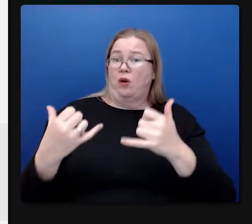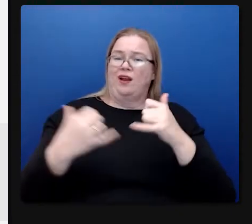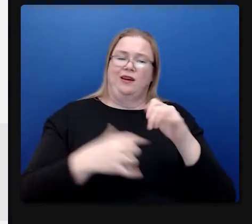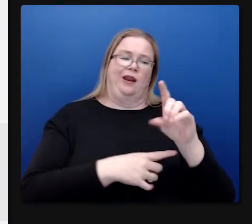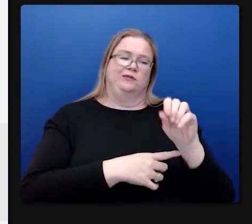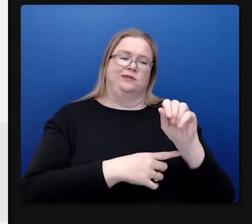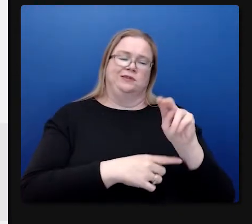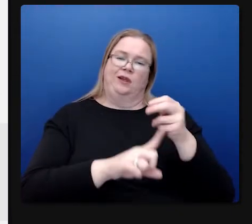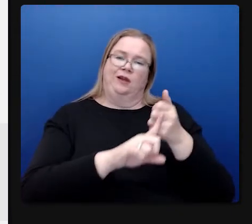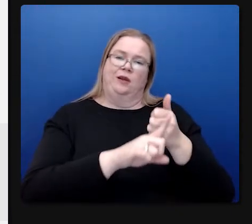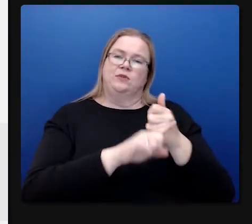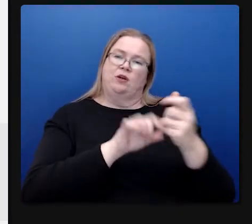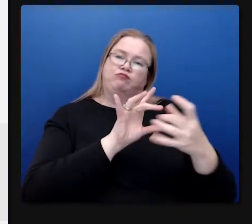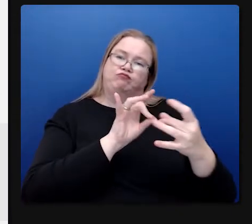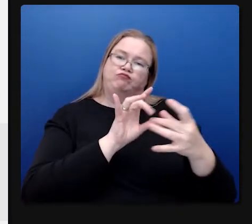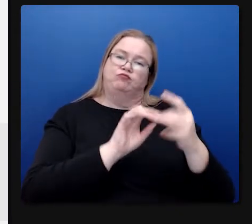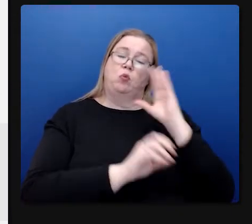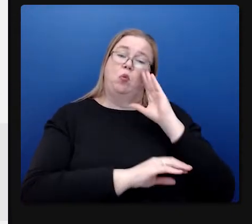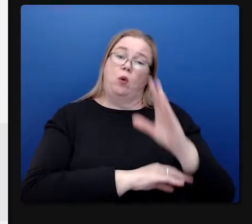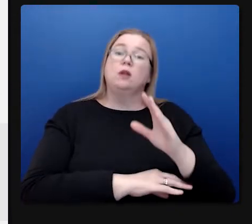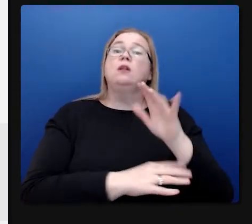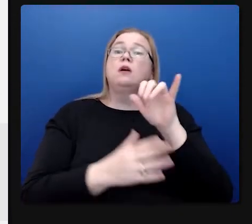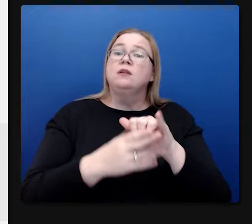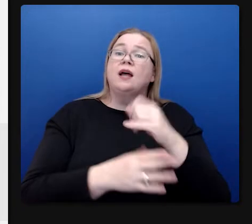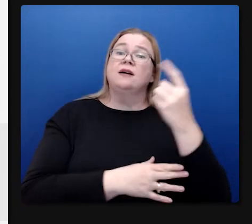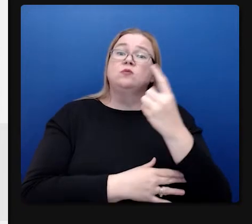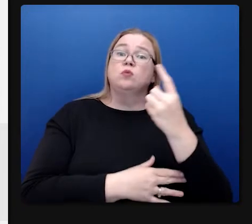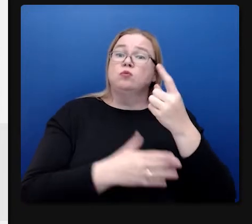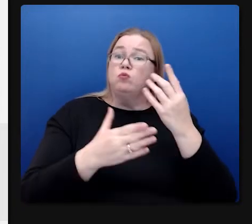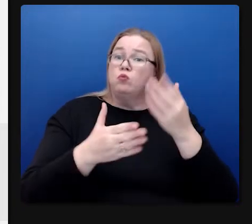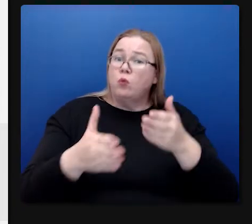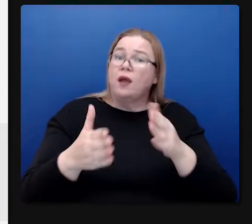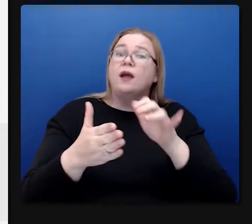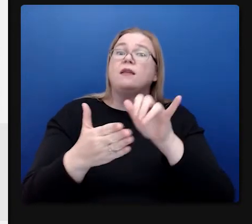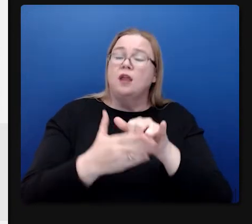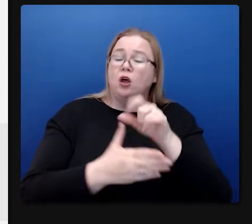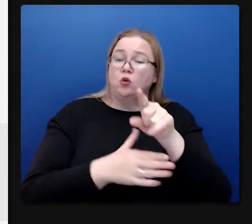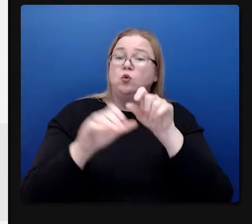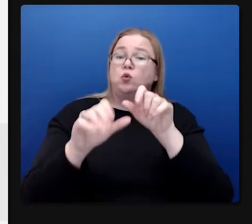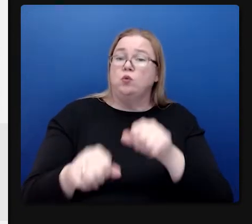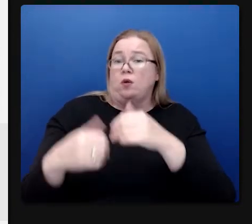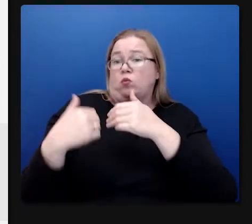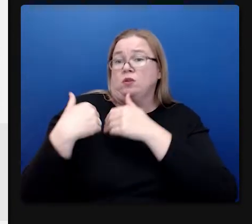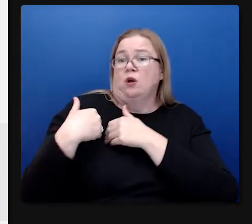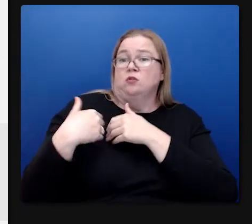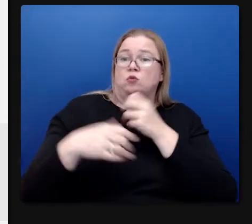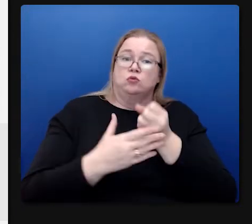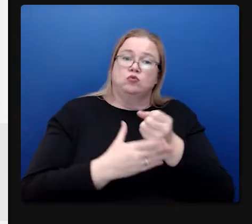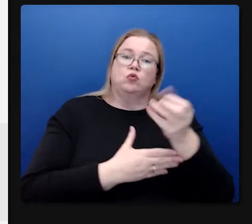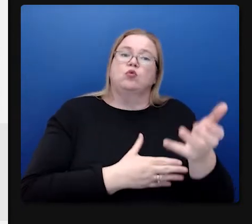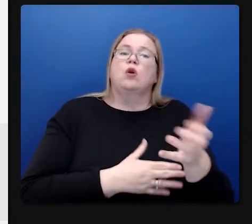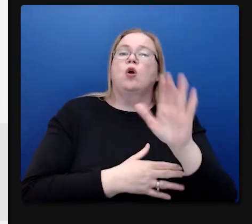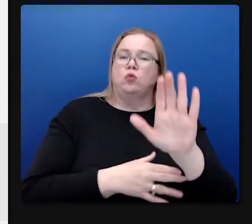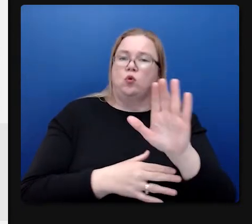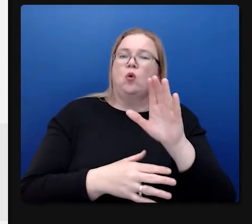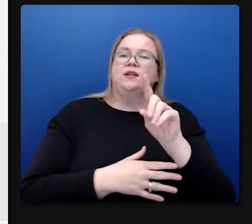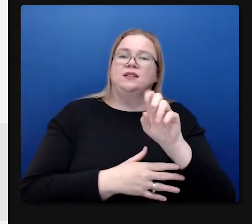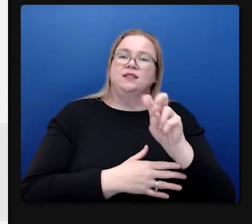that Dan is going to tell you about, which is one of those ways you can responsibly dispose of your device.